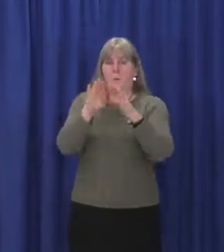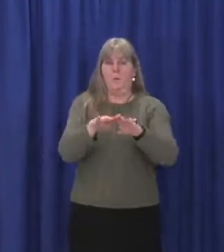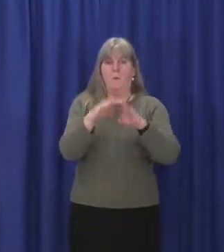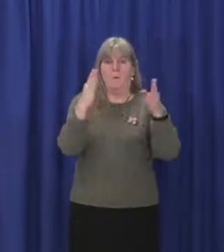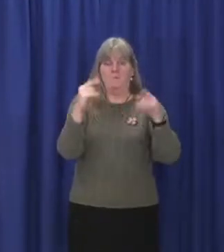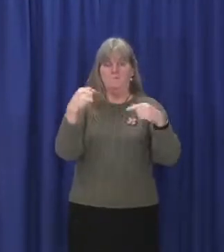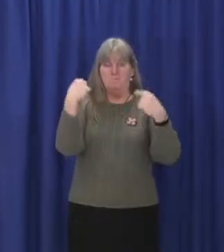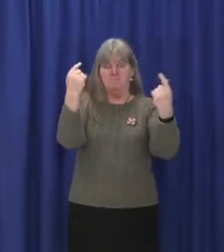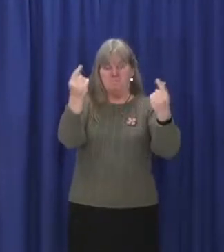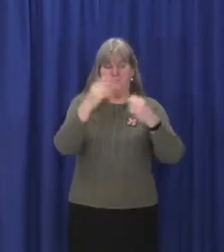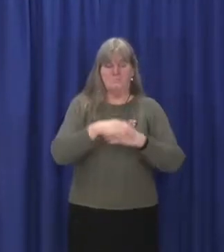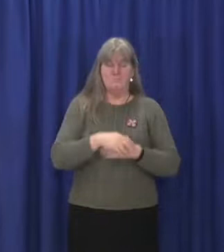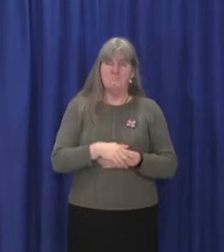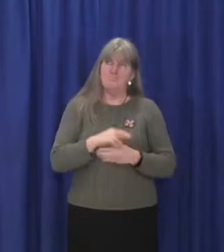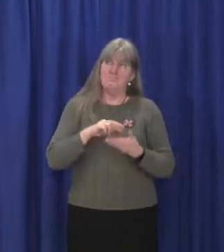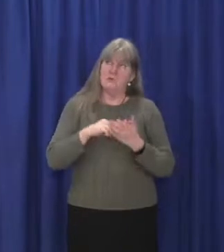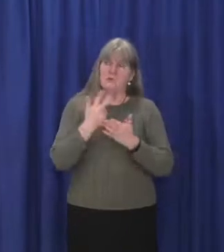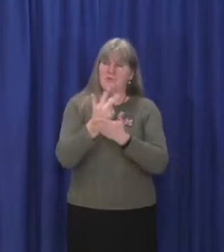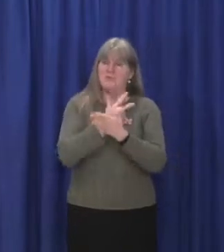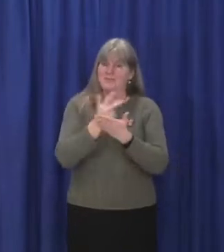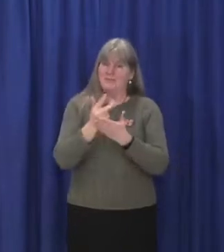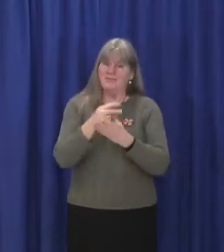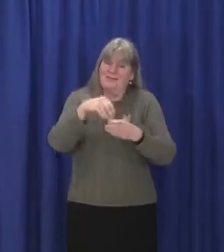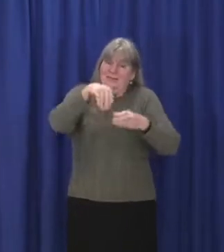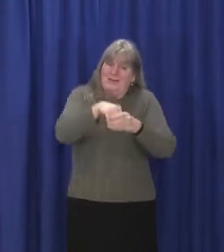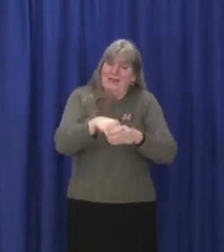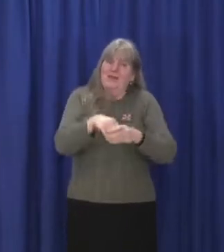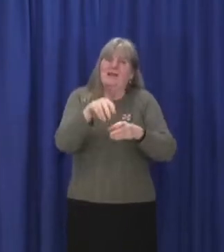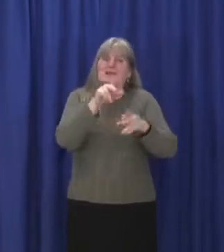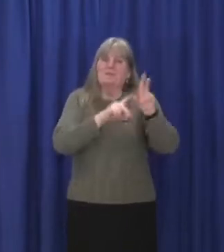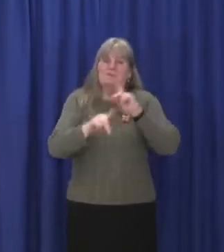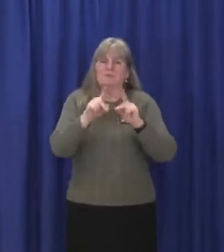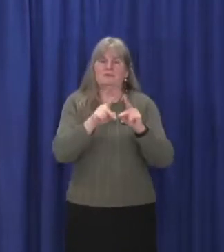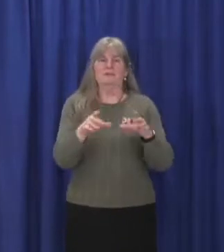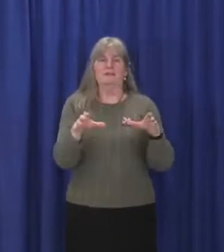that means three weeks of in person learning for students.